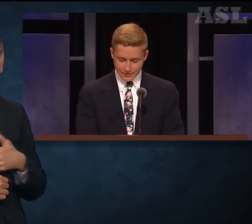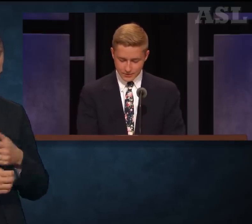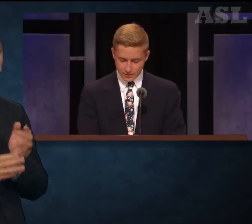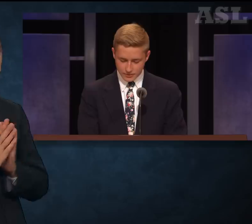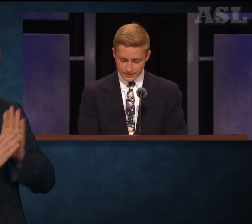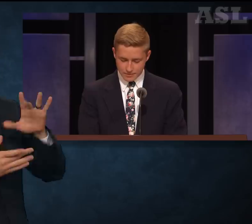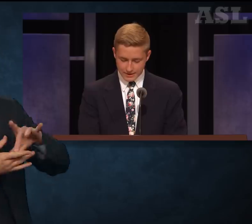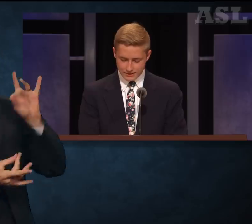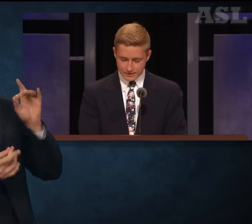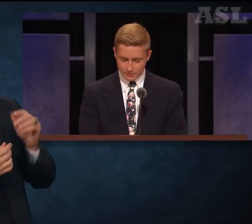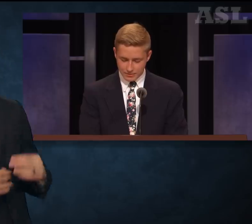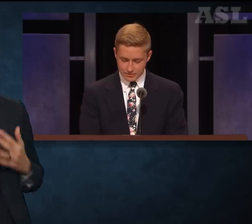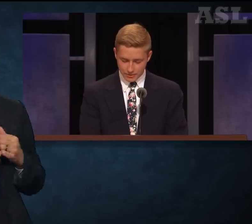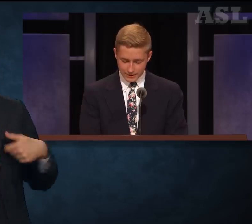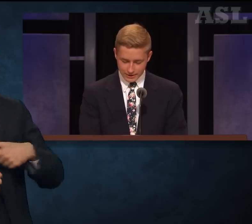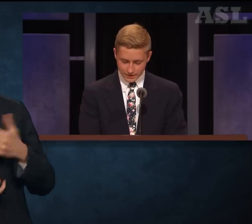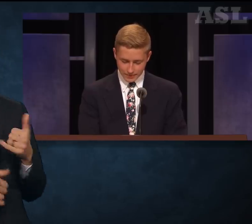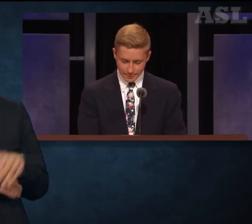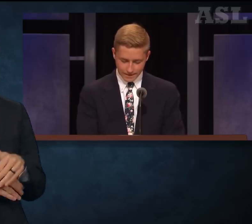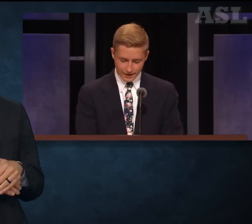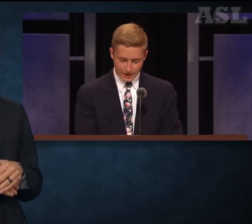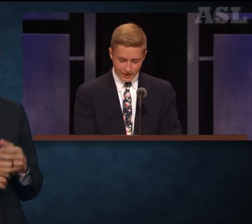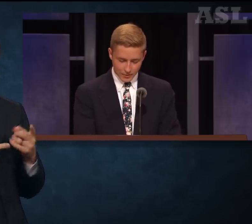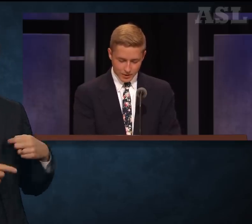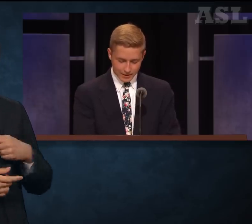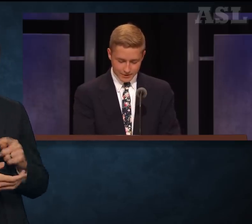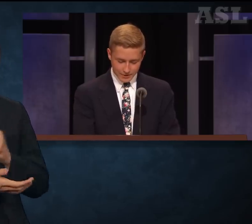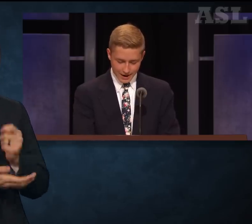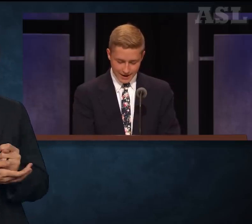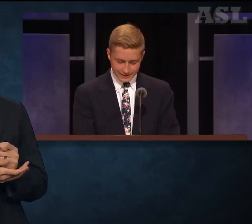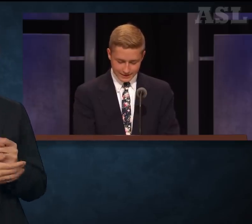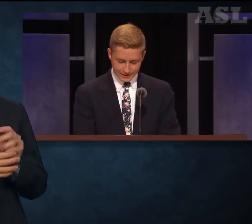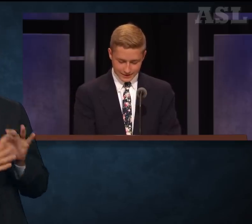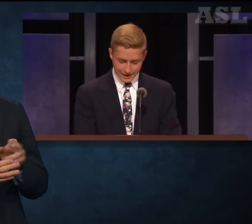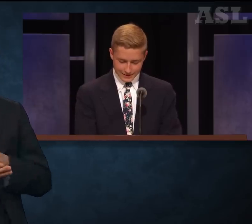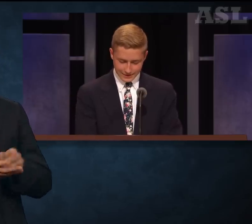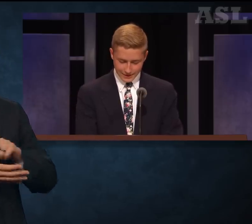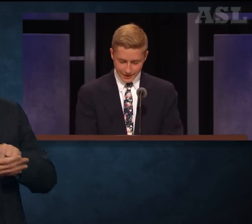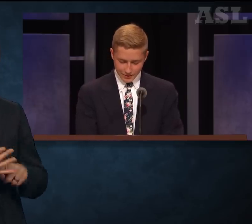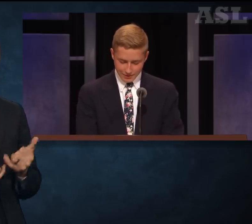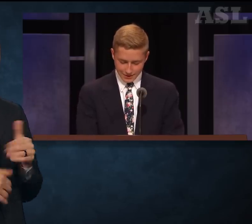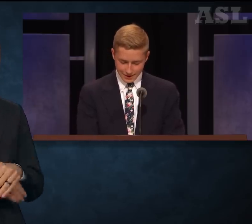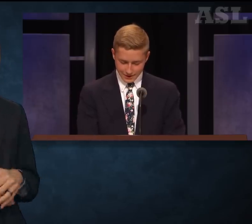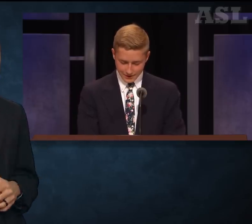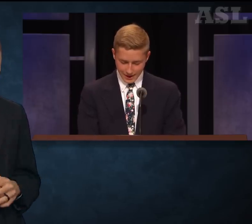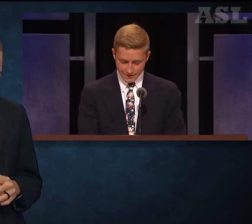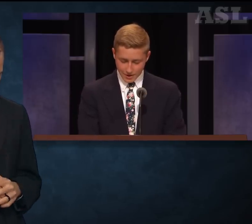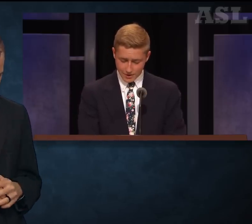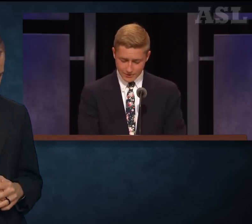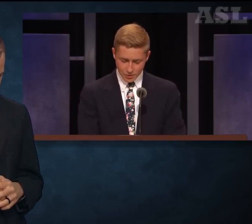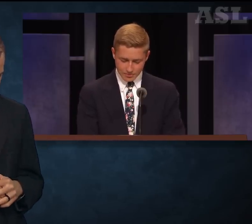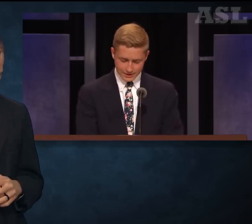WE ASK THAT THE SPIRIT BE PRESENT IN THIS MEETING AND